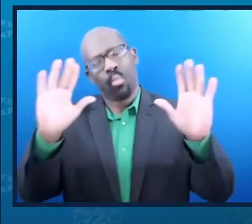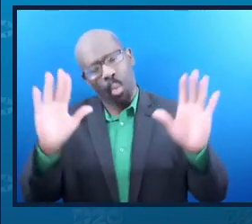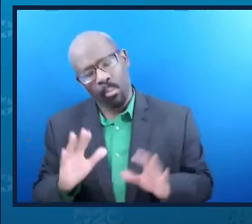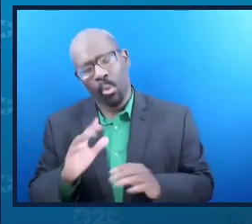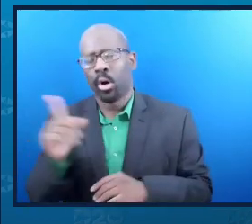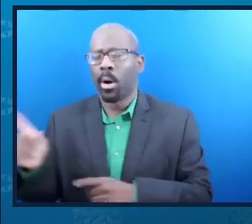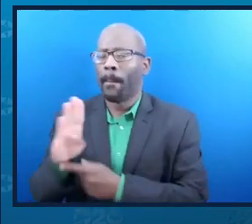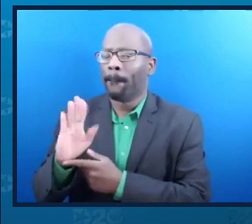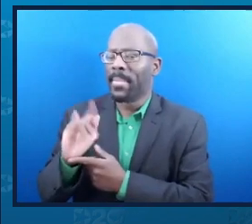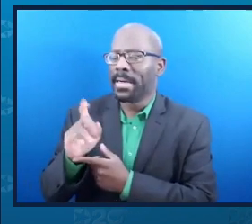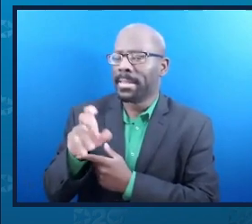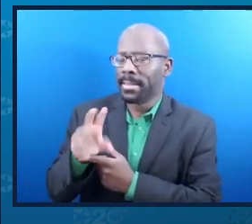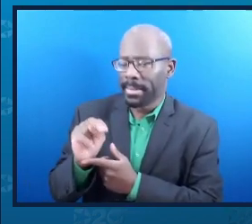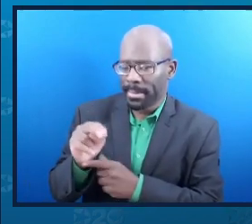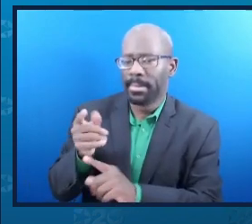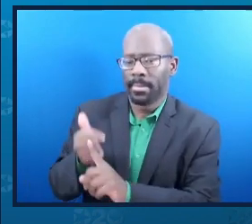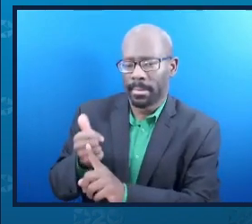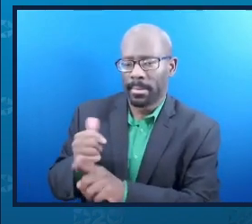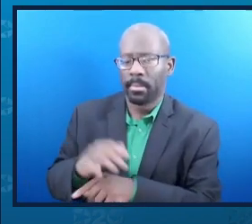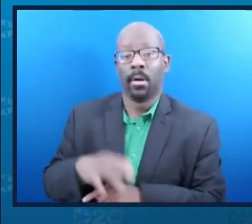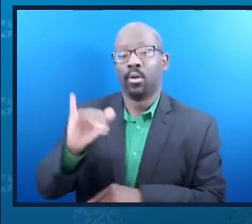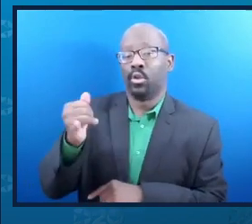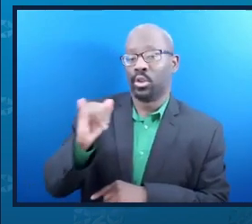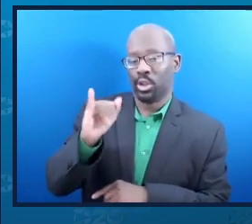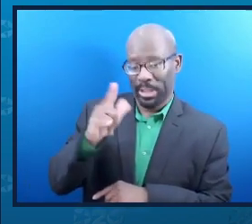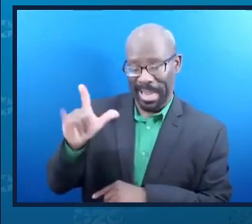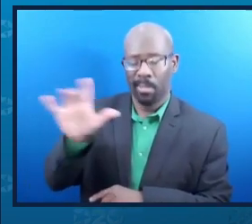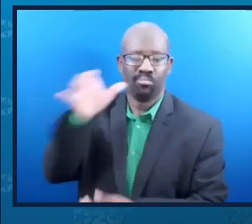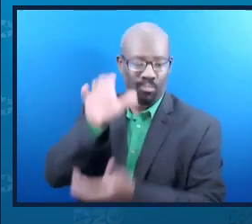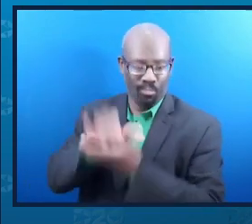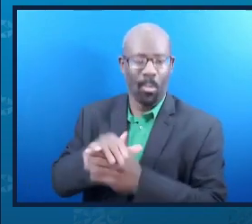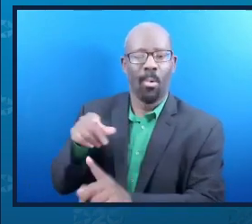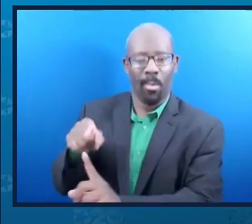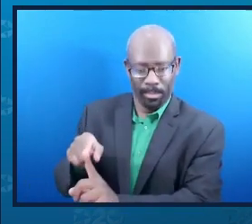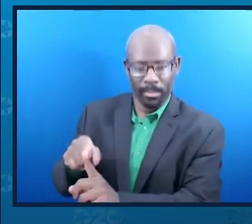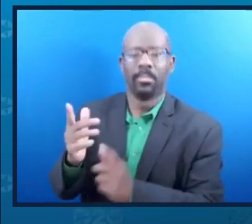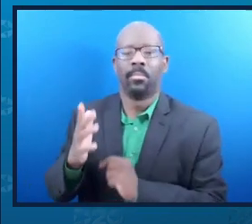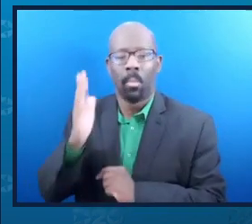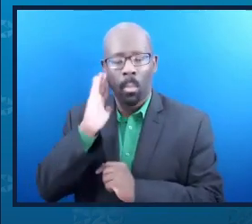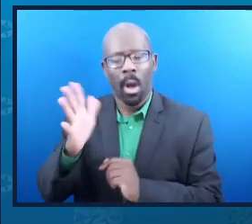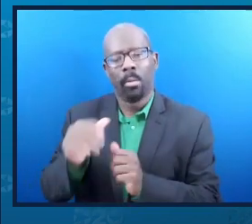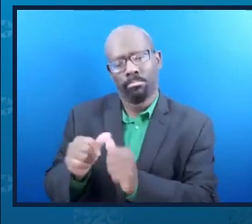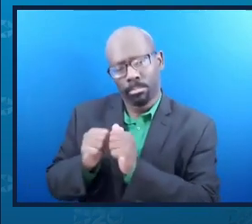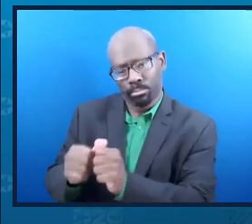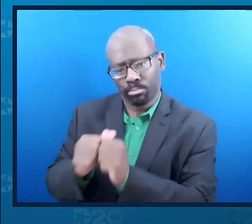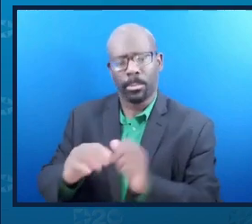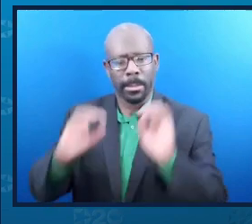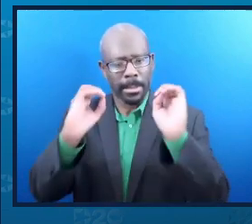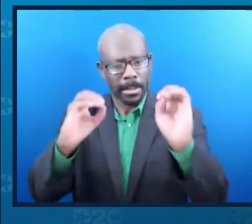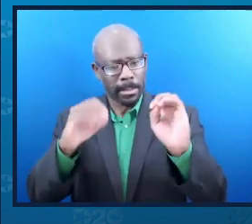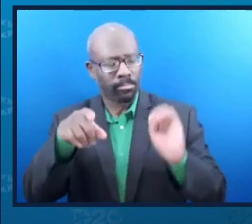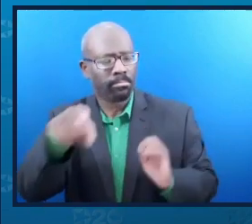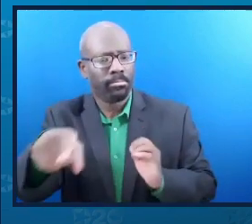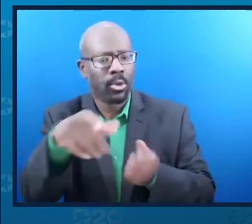DR. JILL BIDEN PLANS TO KEEP TEACHING AS FIRST LADY AND JOE BICKED THE RIGHT PARTNER IN